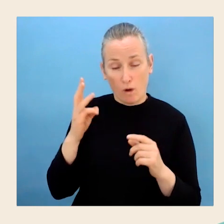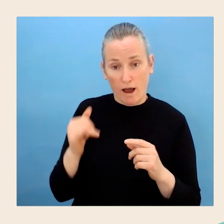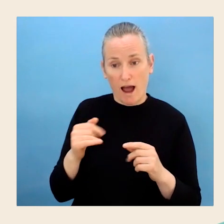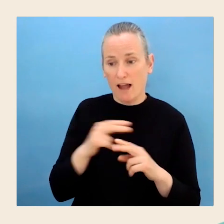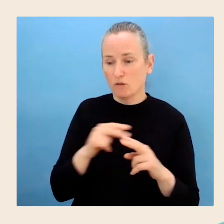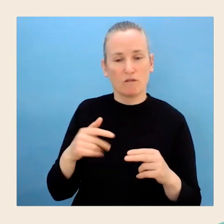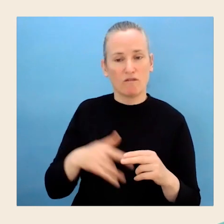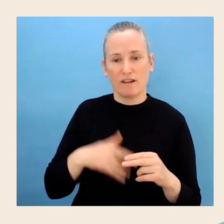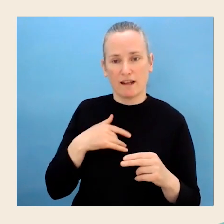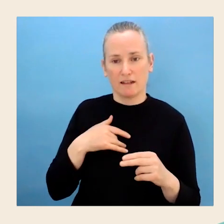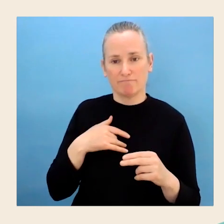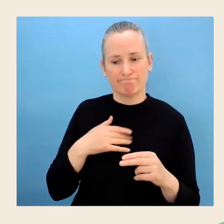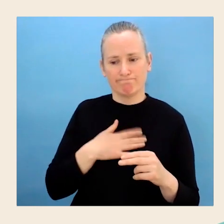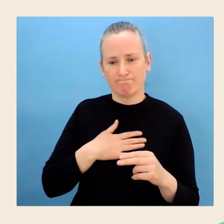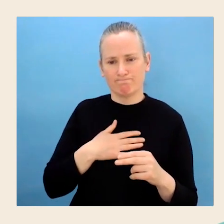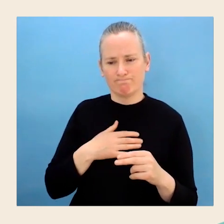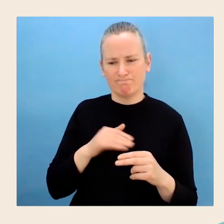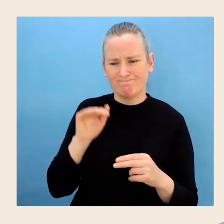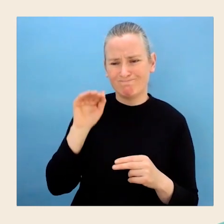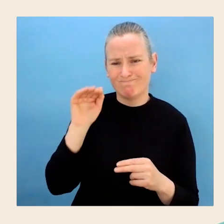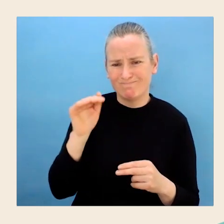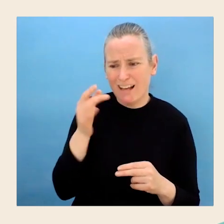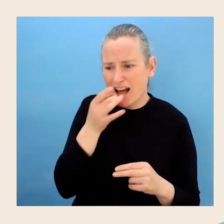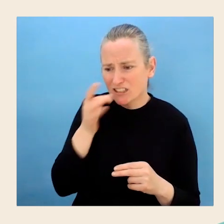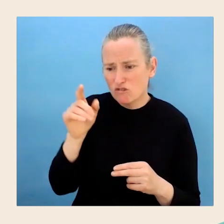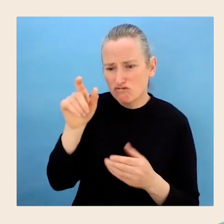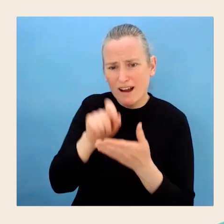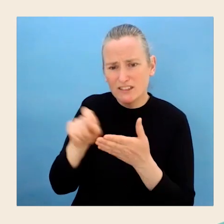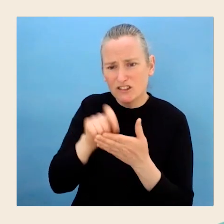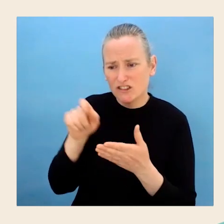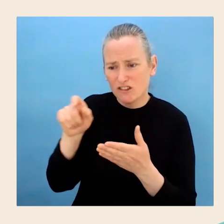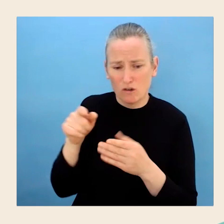asking that writer or those writers to change it.